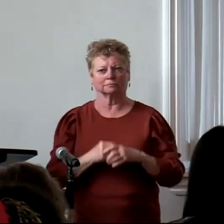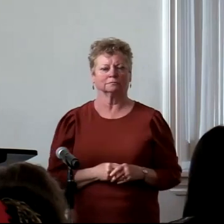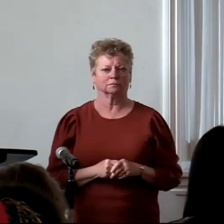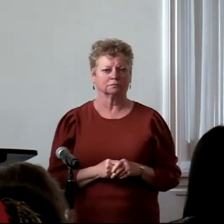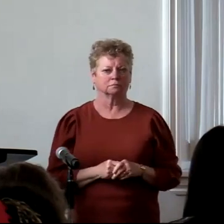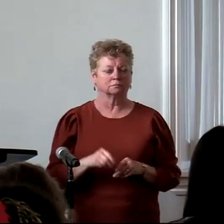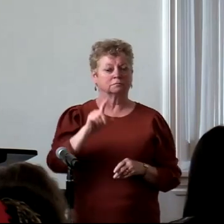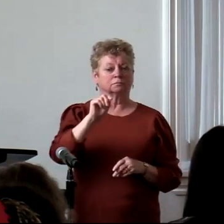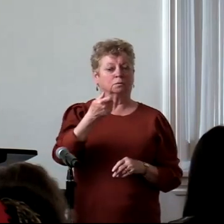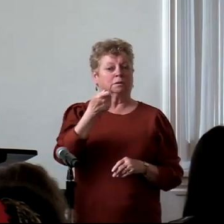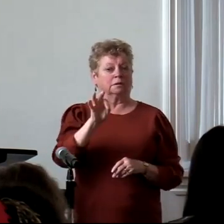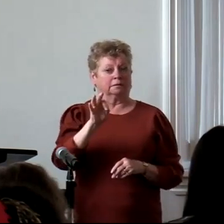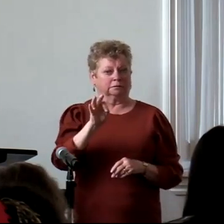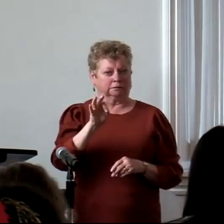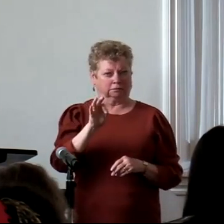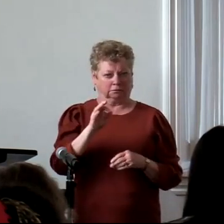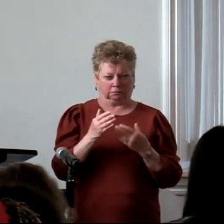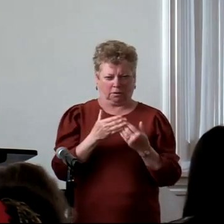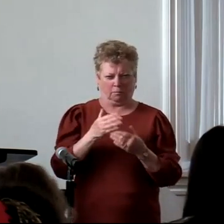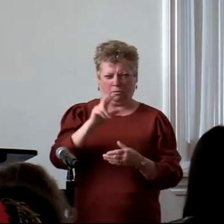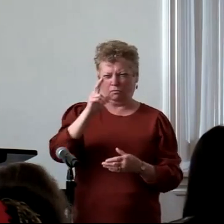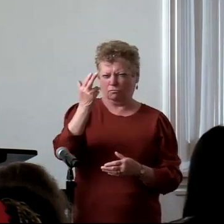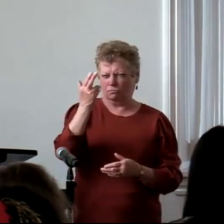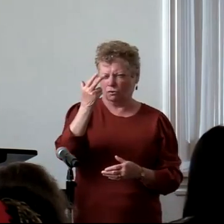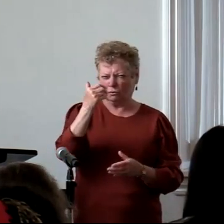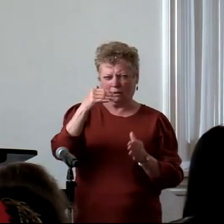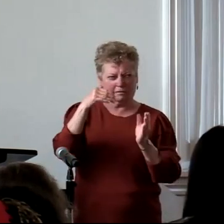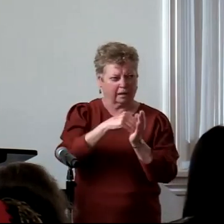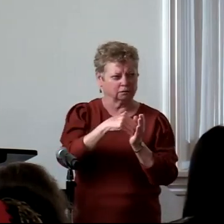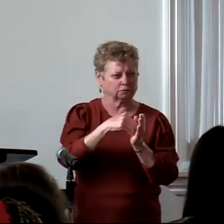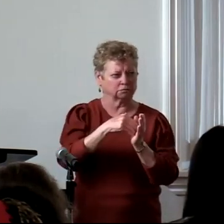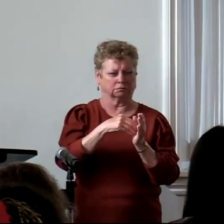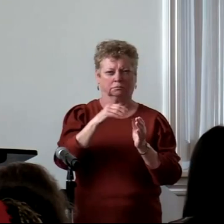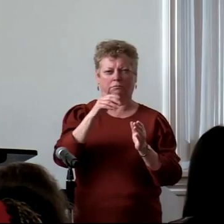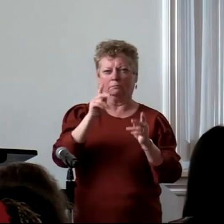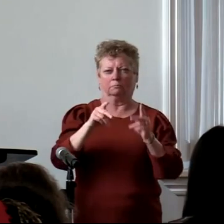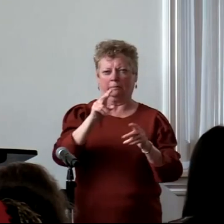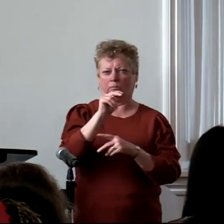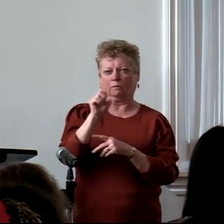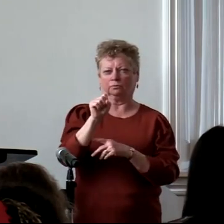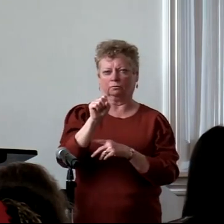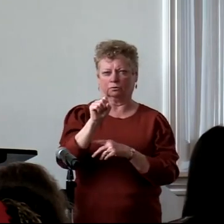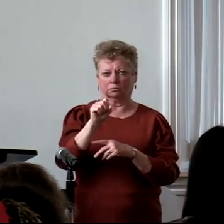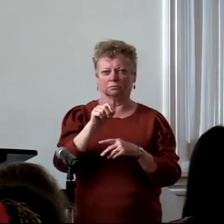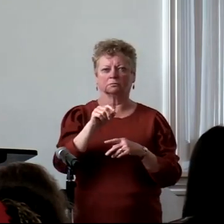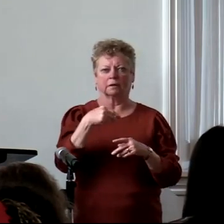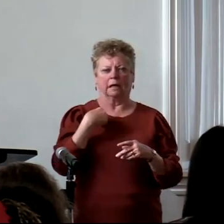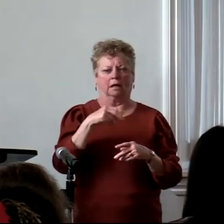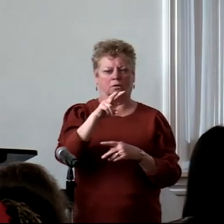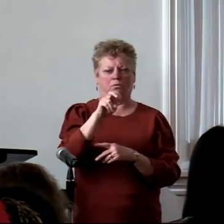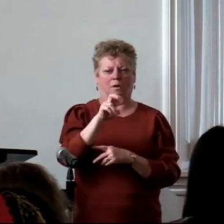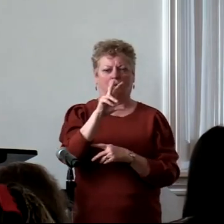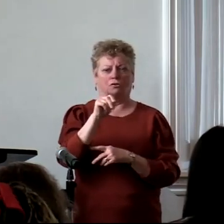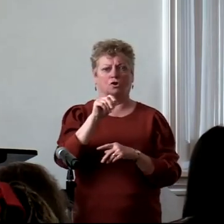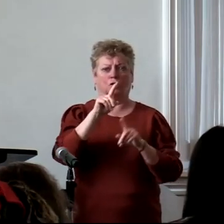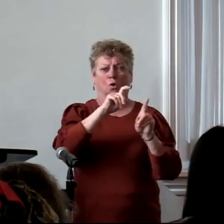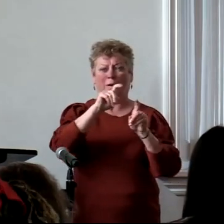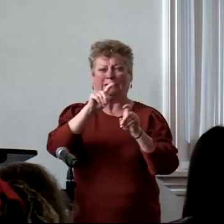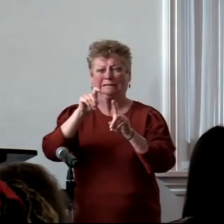In 2019, almost 13,000 Nova Scotians responded to a 230-question survey